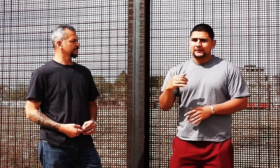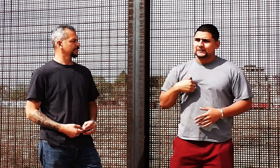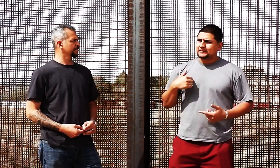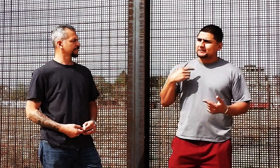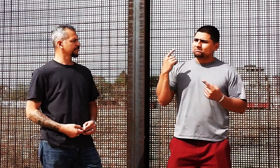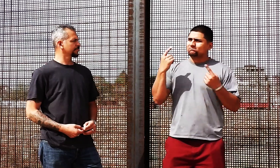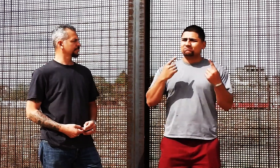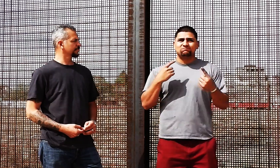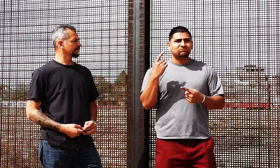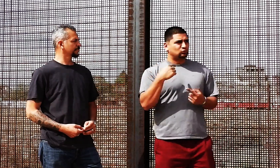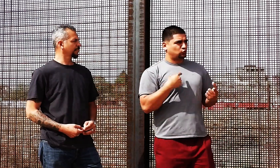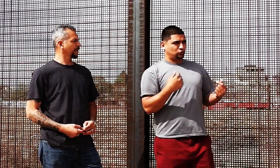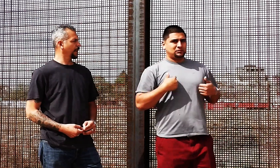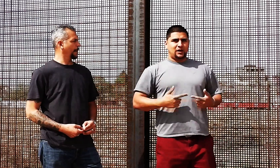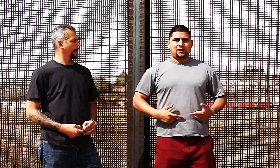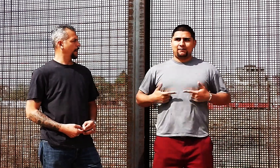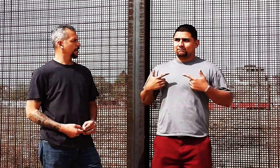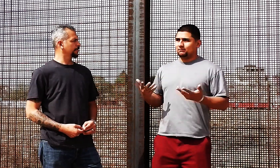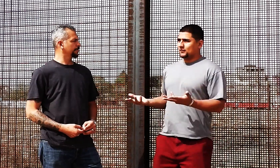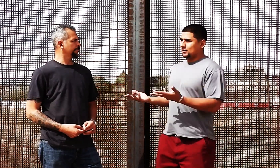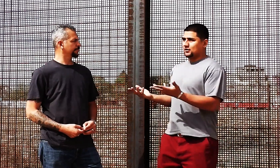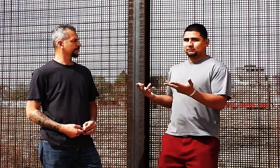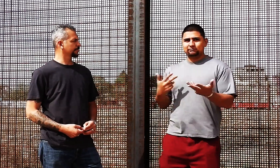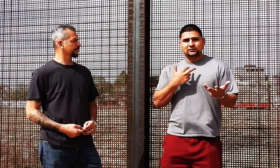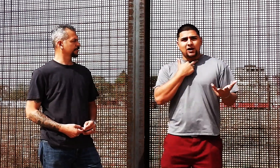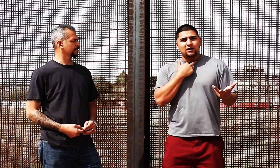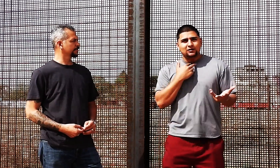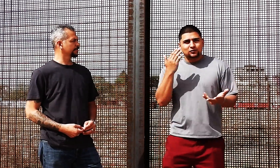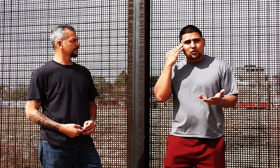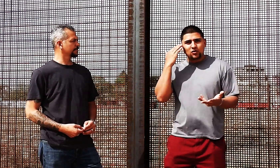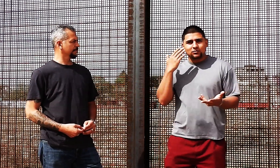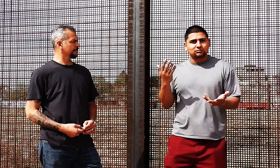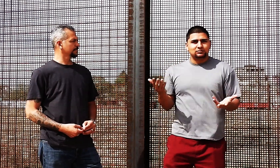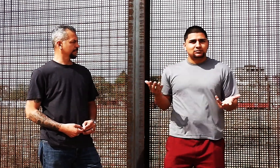I was wondering - what do I want to do with my life? I am stuck. You know?